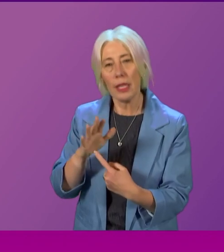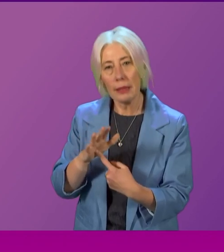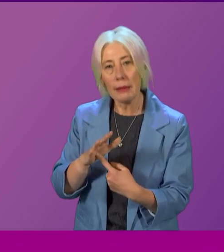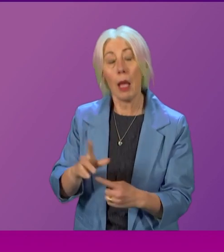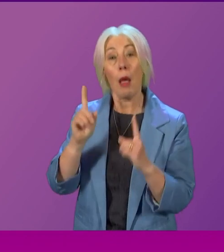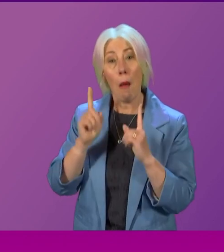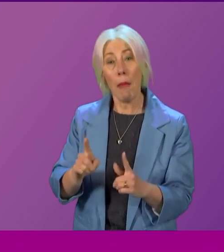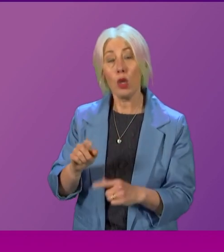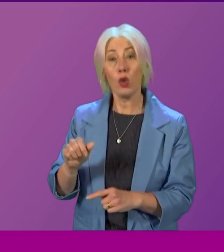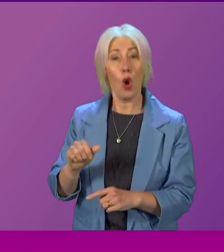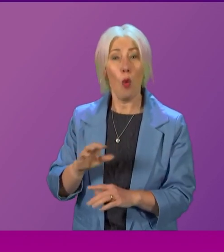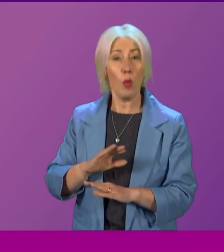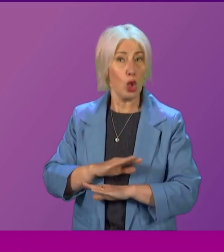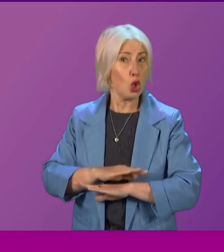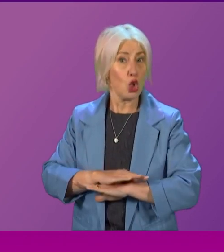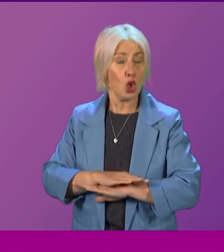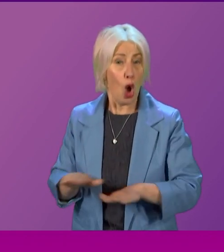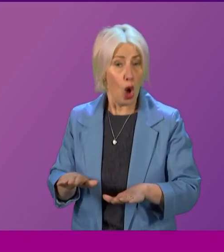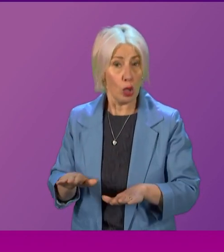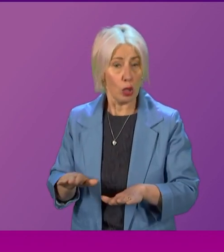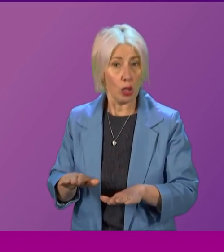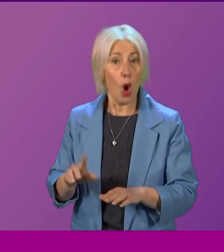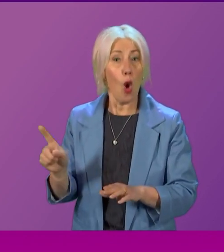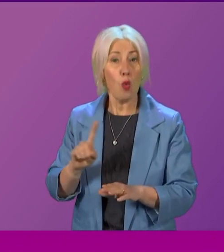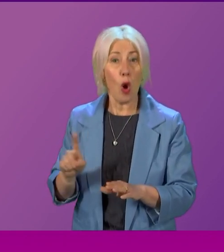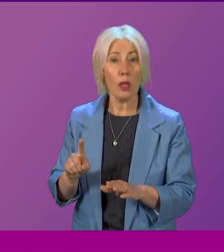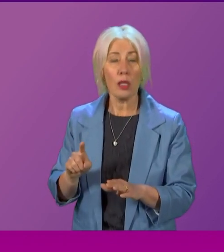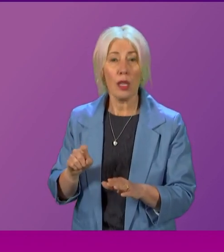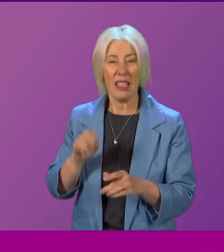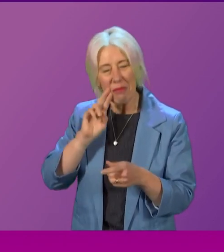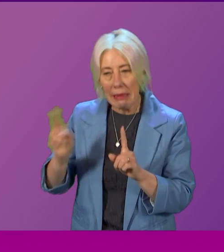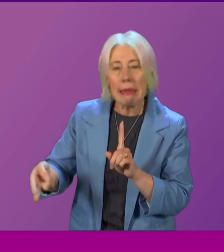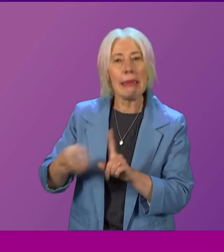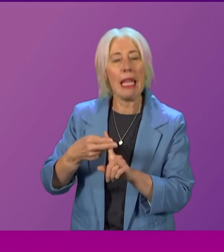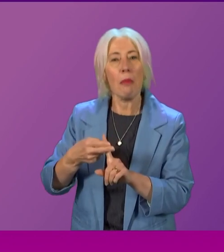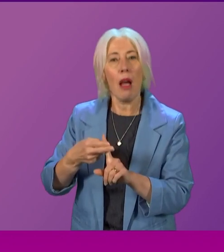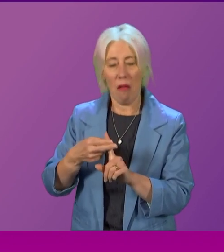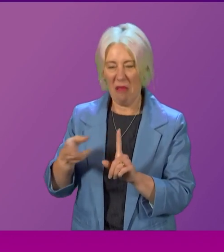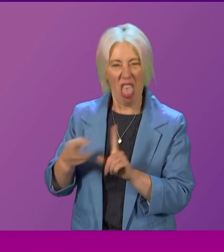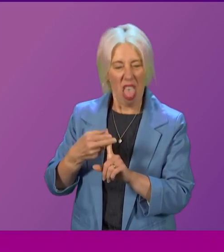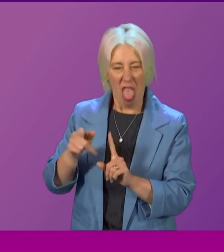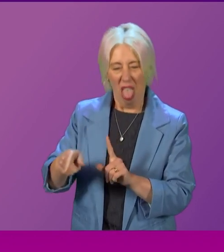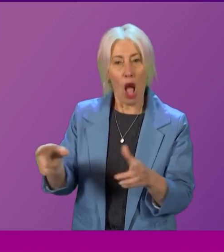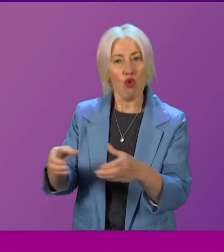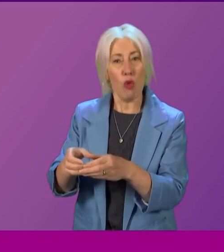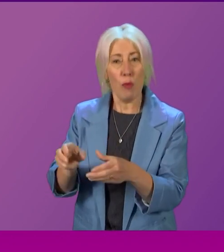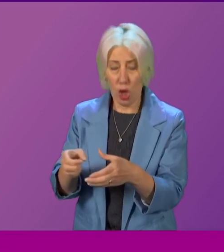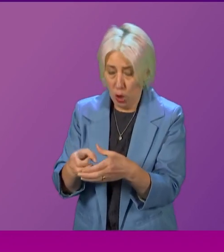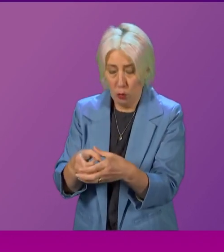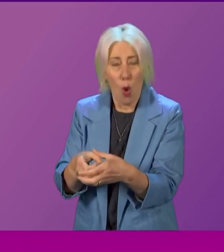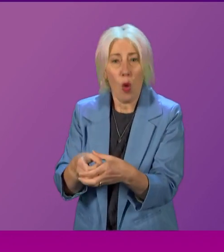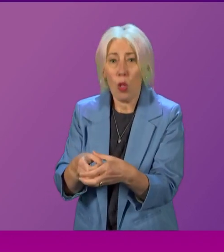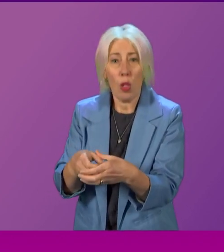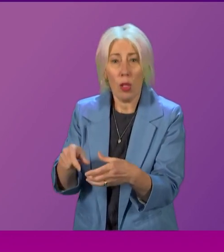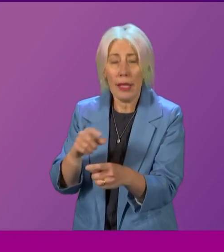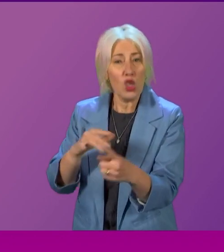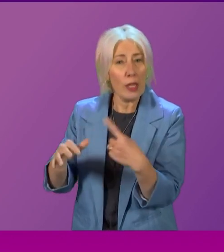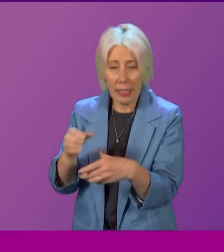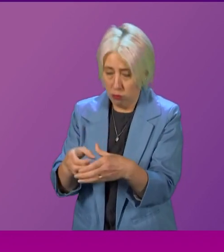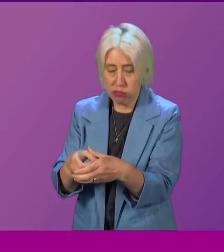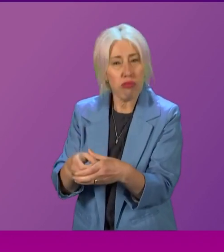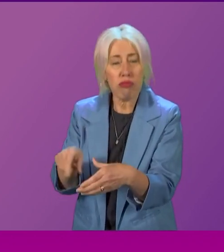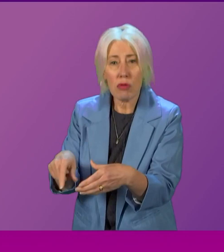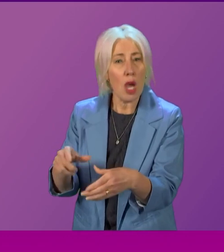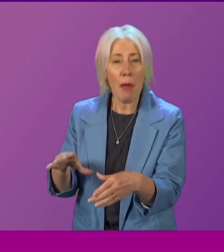we should not further stigmatise a very small minority who are already perhaps the most